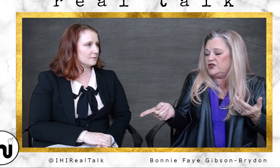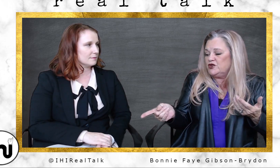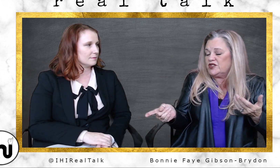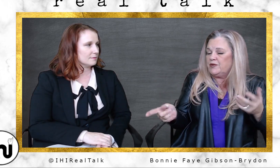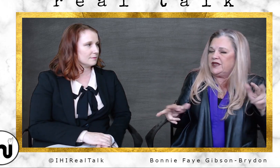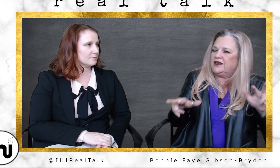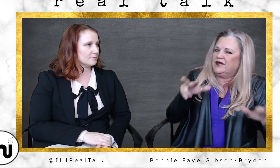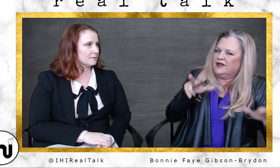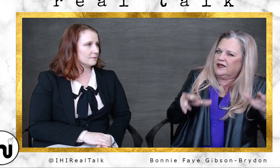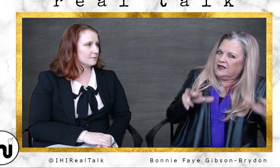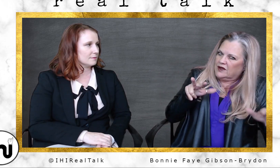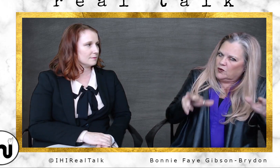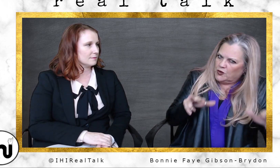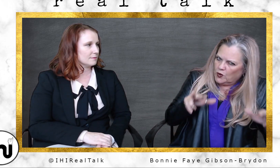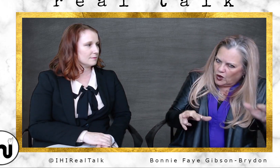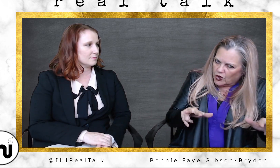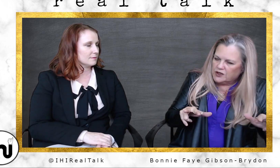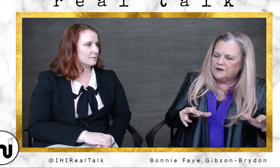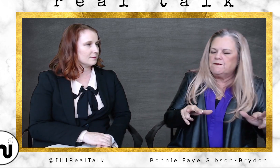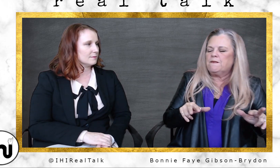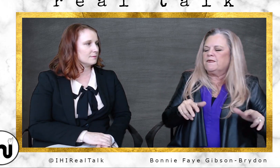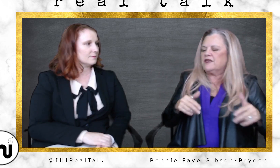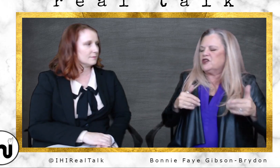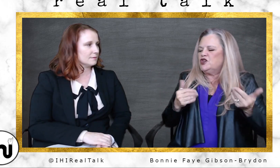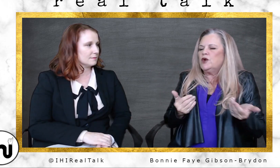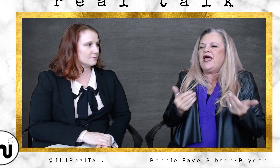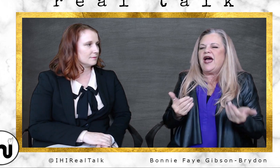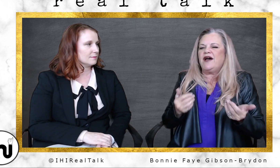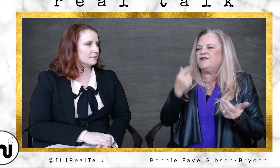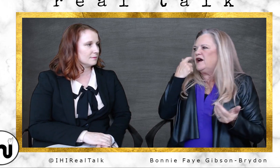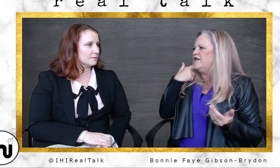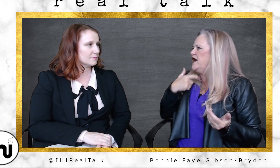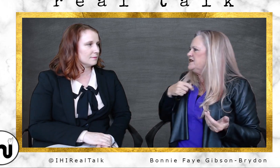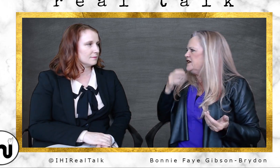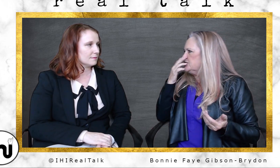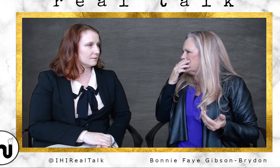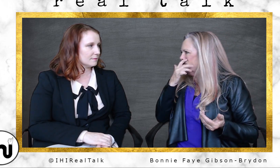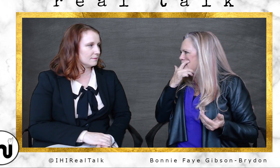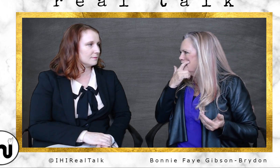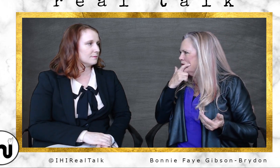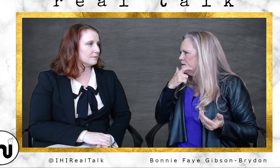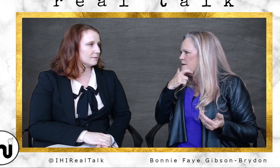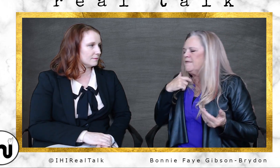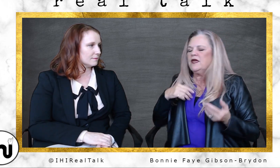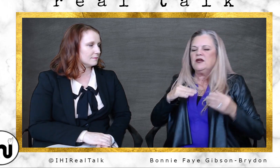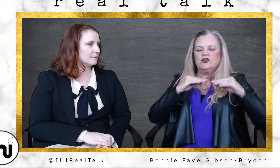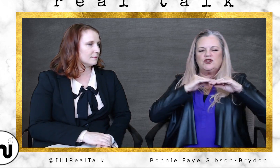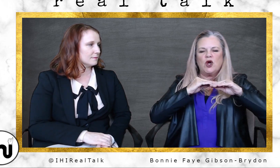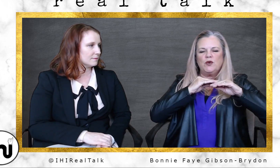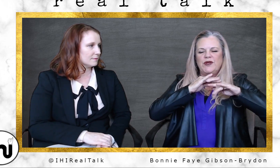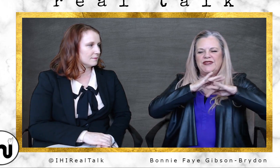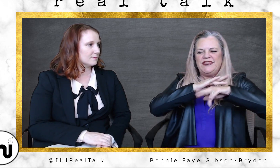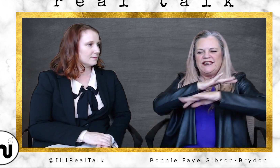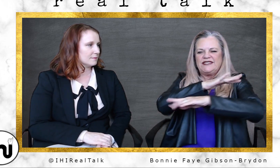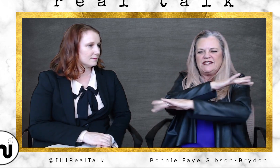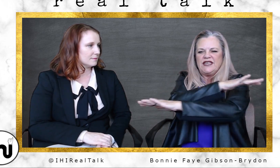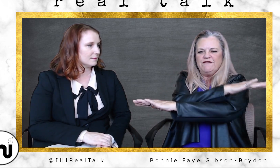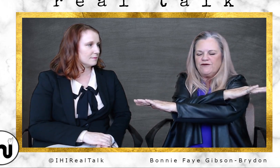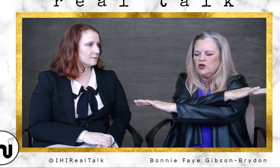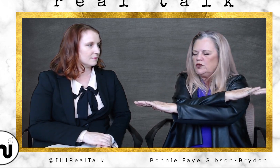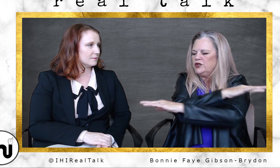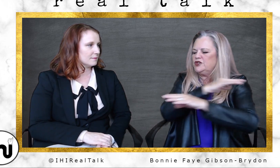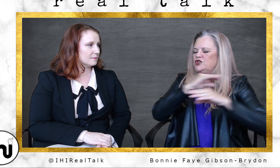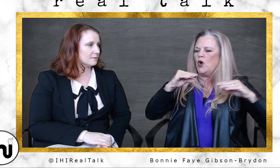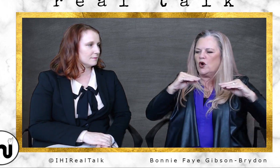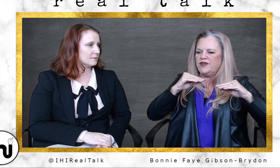do something with work, you don't have a foundation. So this influence or this